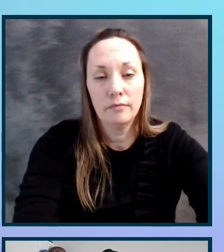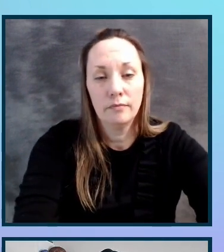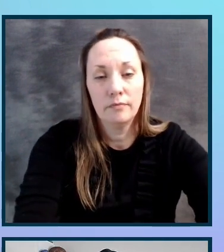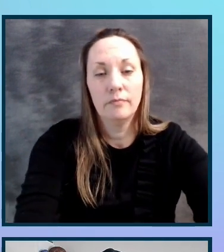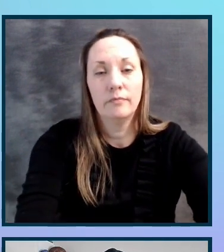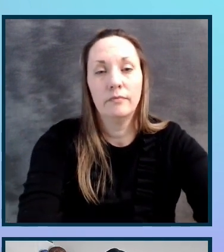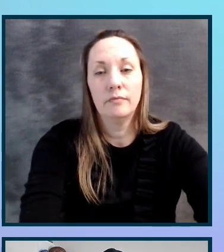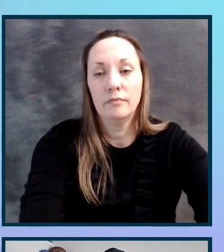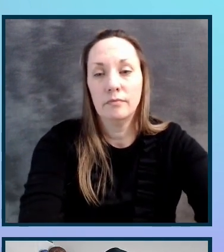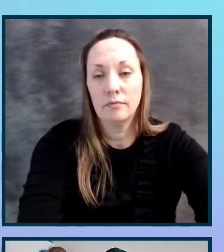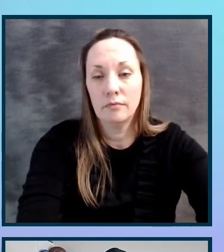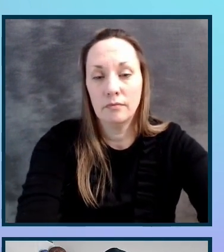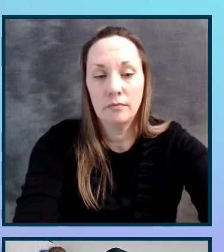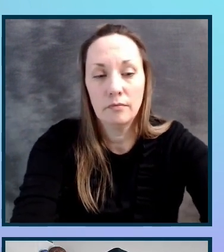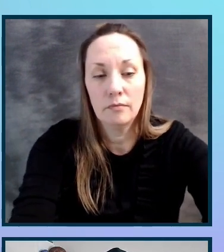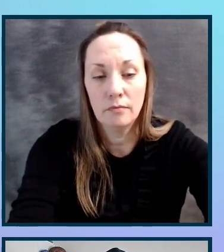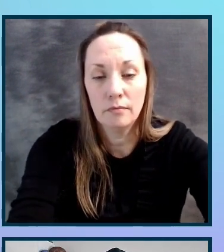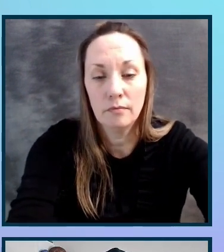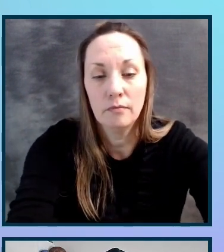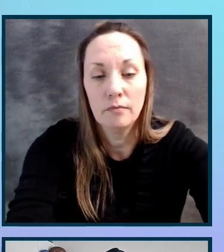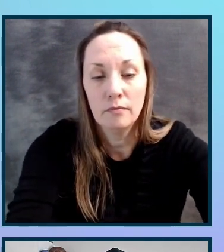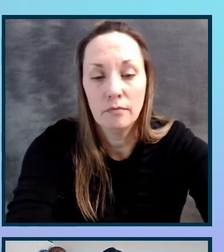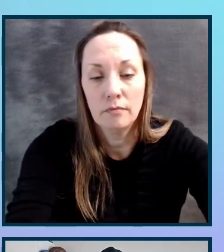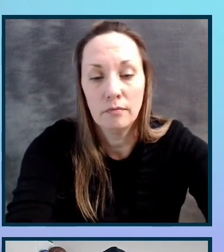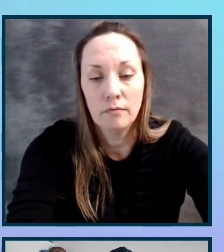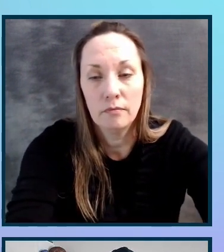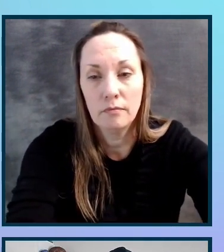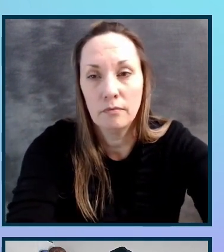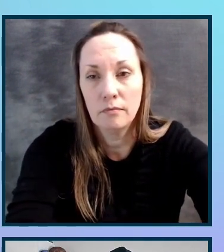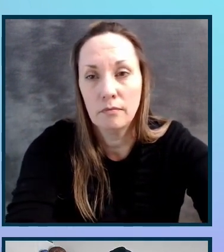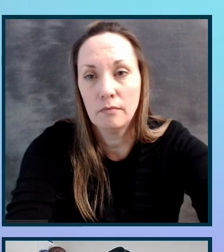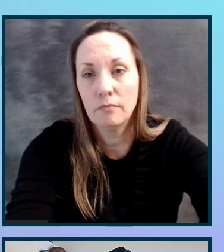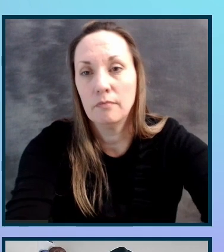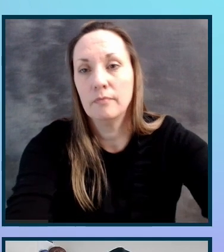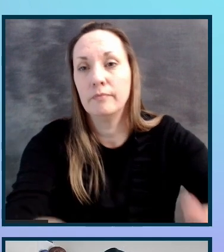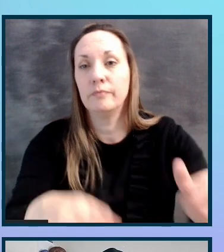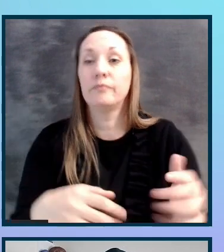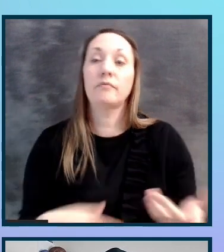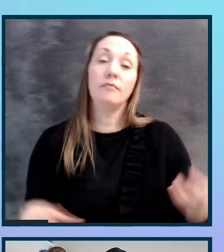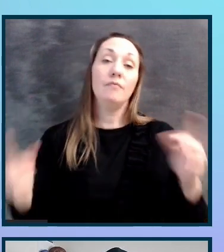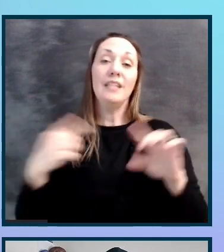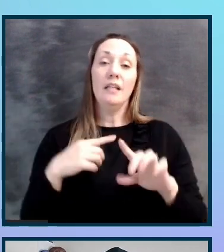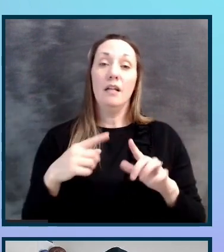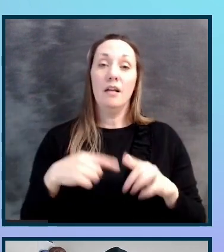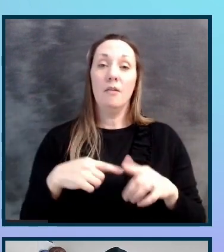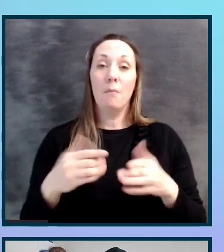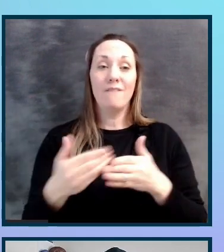In this example, I have a selenium web driver that brought in. What I would do is before all the test cases are created,